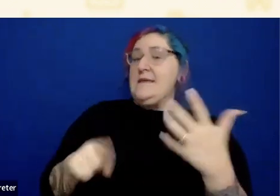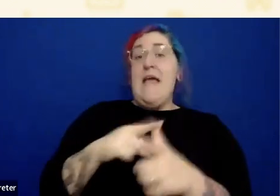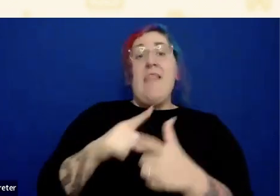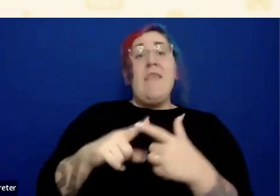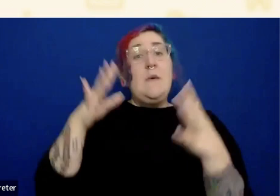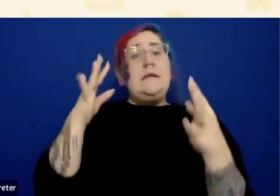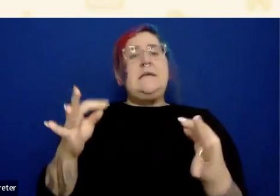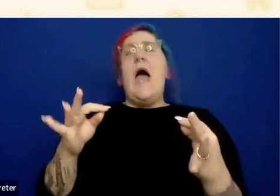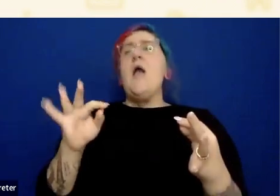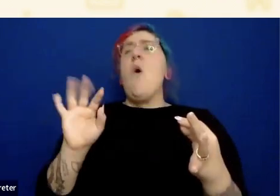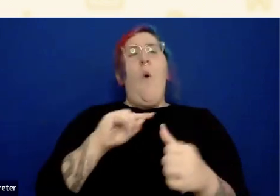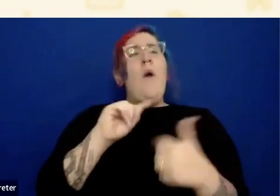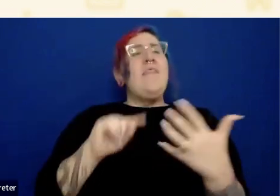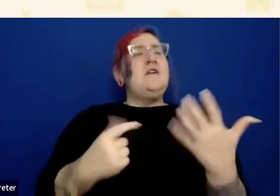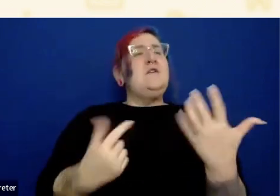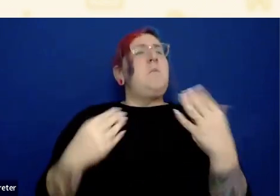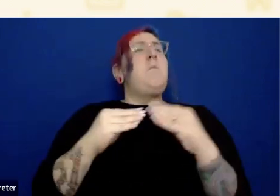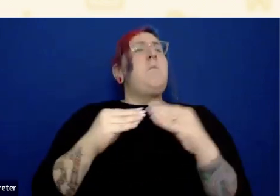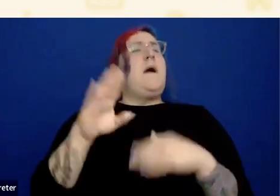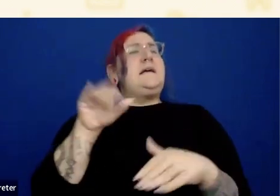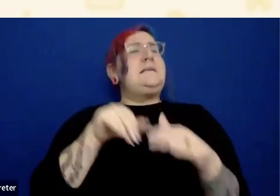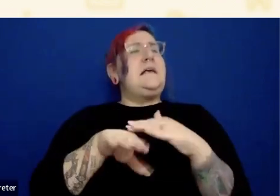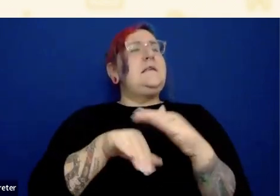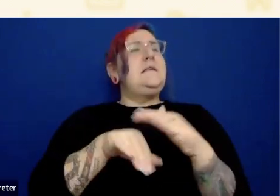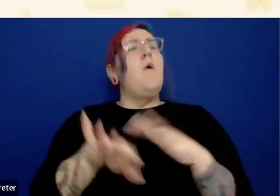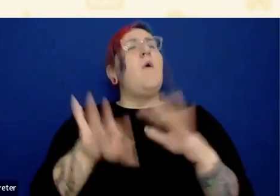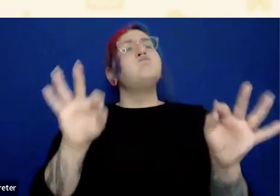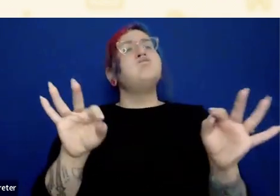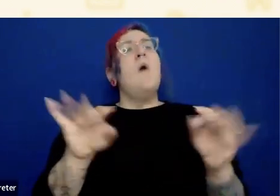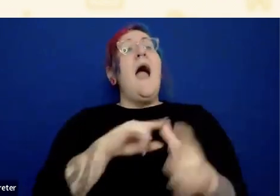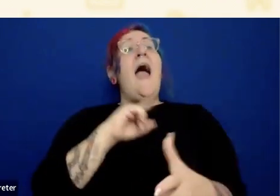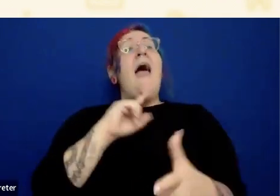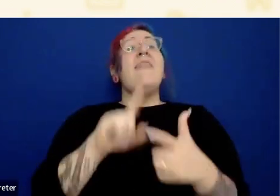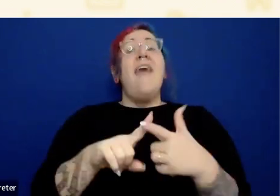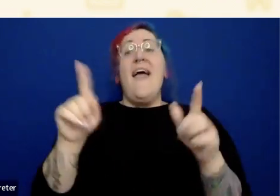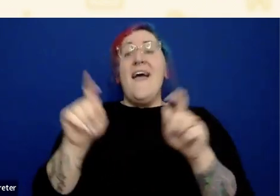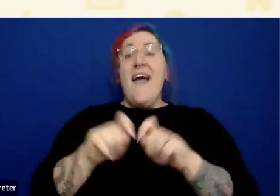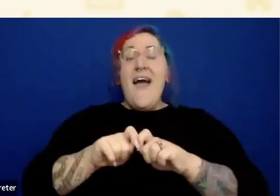well, this is what we think is the right thing. And then you're so close to launch, and now you have people